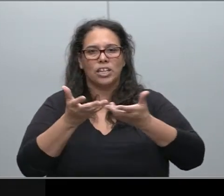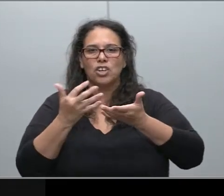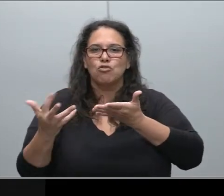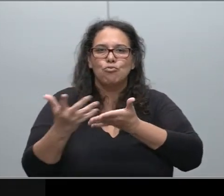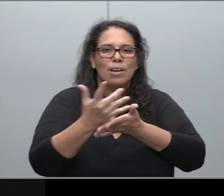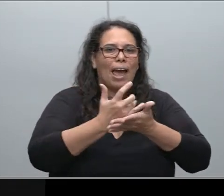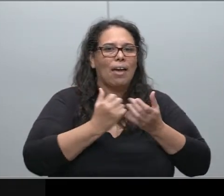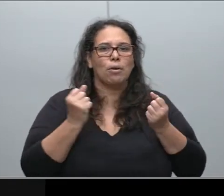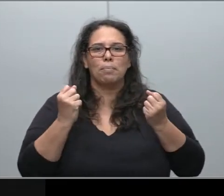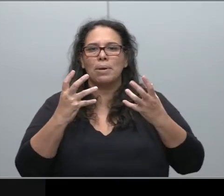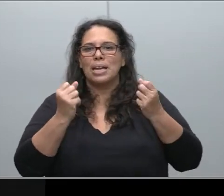Mr. Itson?